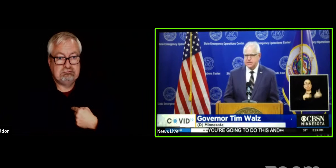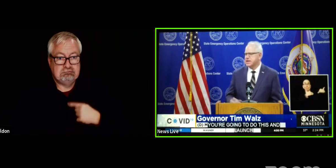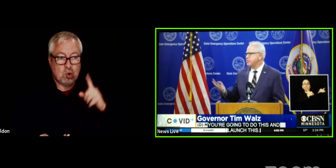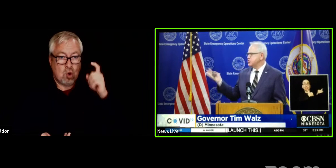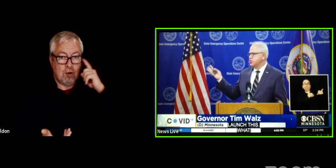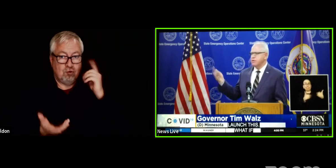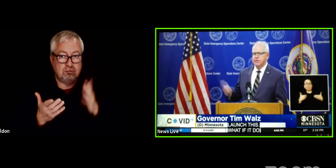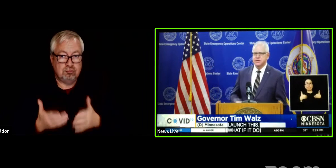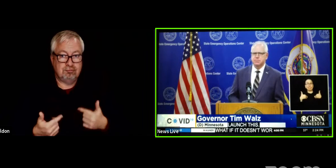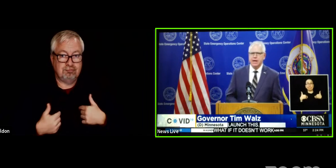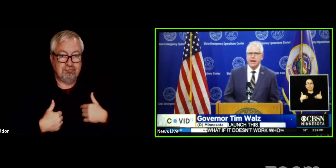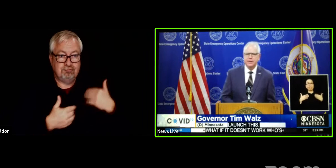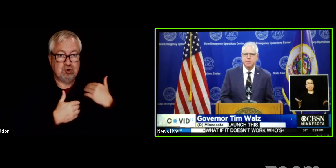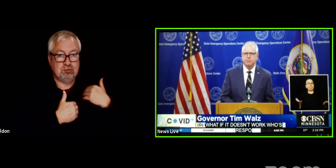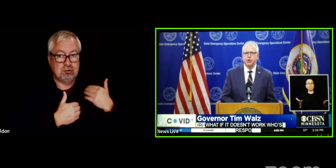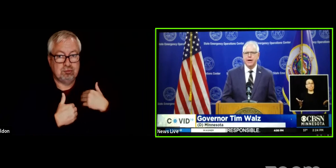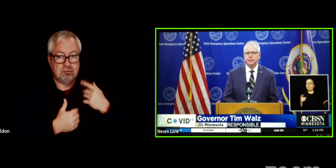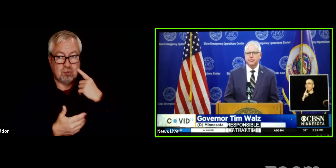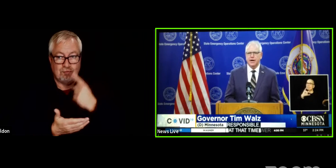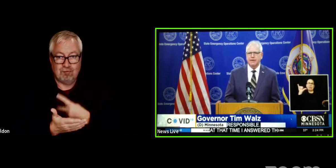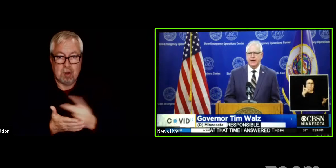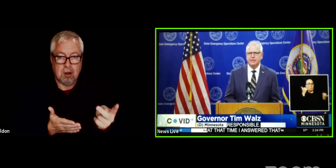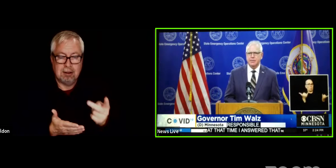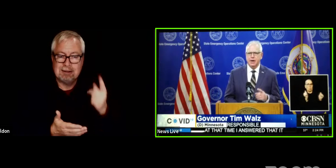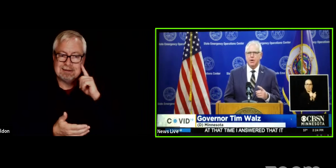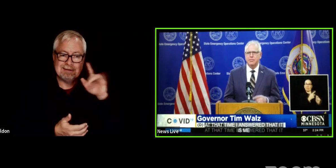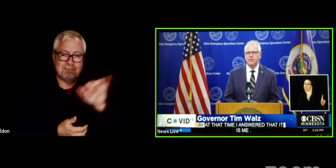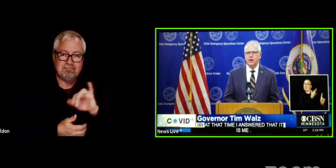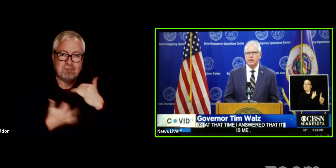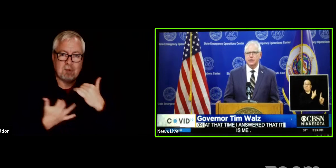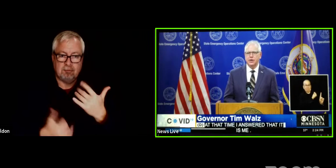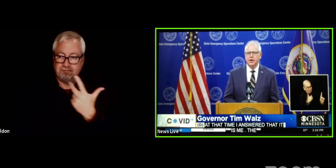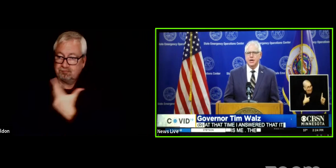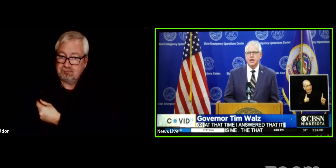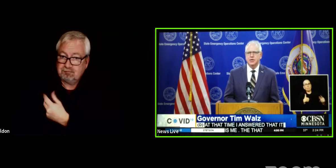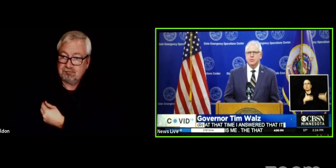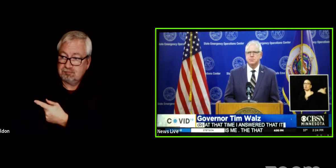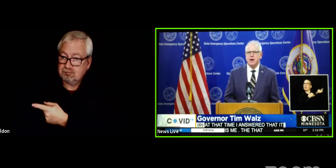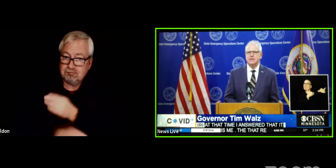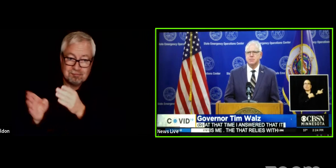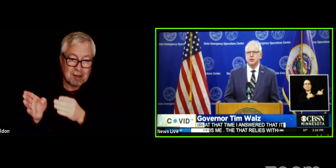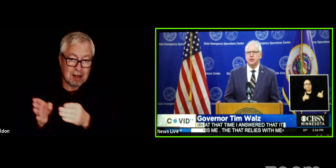THE SAME IS TRUE OF THIS PLAN THAT'S BEEN PUT OUT TO TRY TO VACCINATE BUT I WANT TO BE VERY CLEAR, THE RESPONSIBILITY